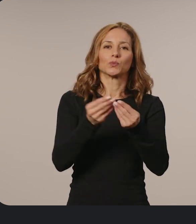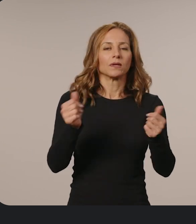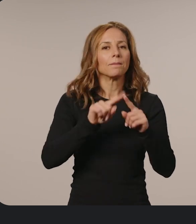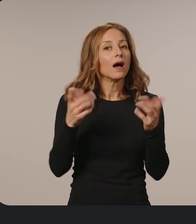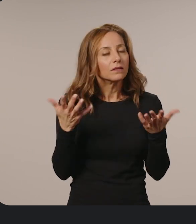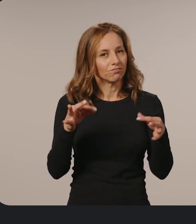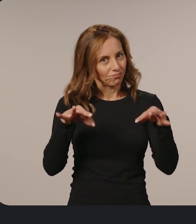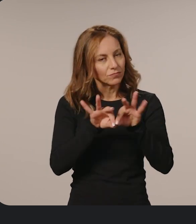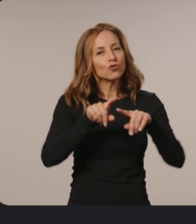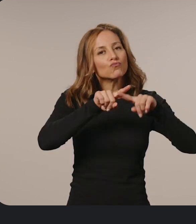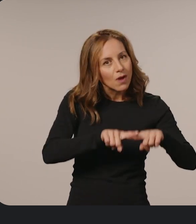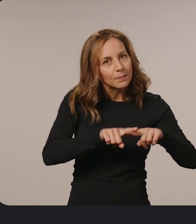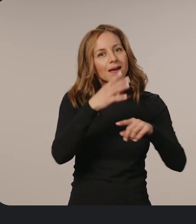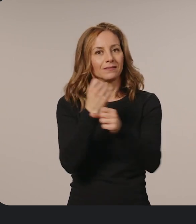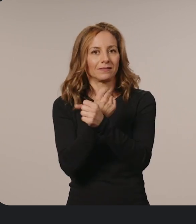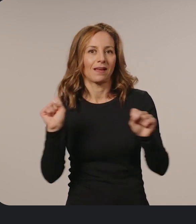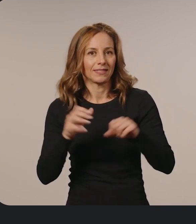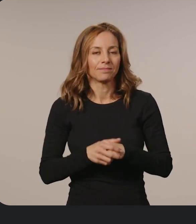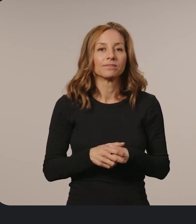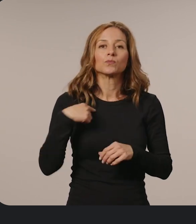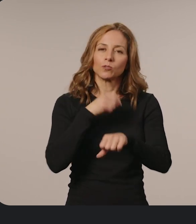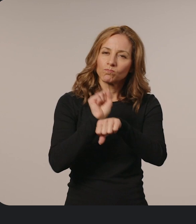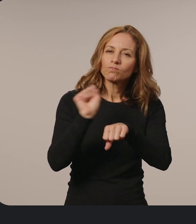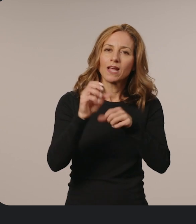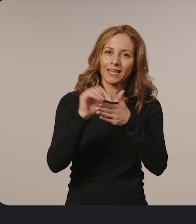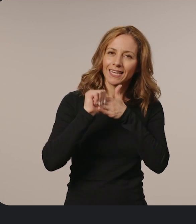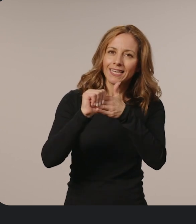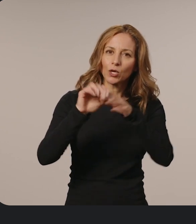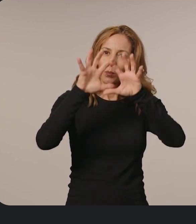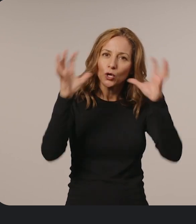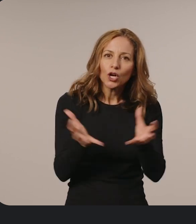but to do it reliably and safely. We've been working and leading the world